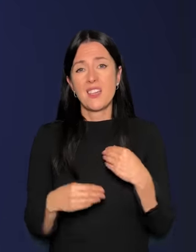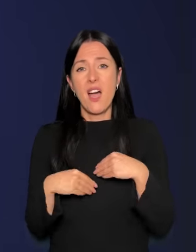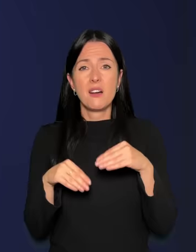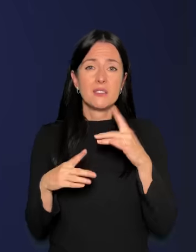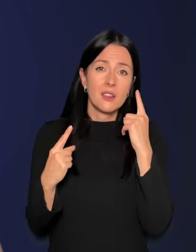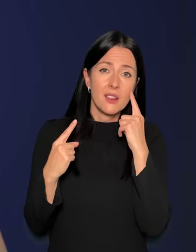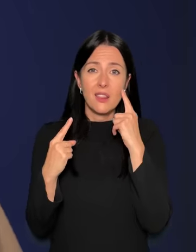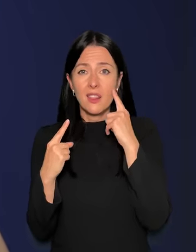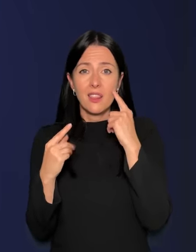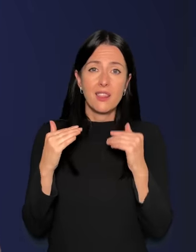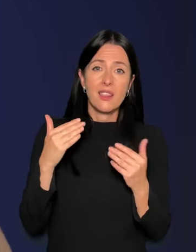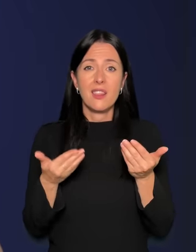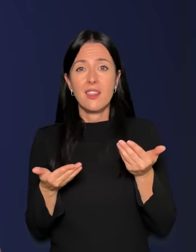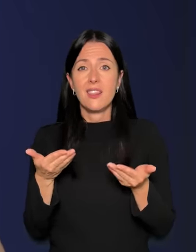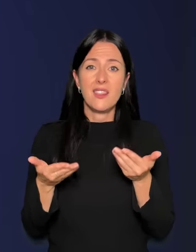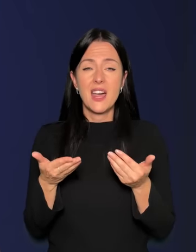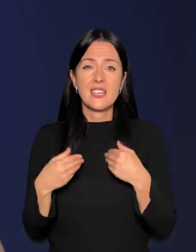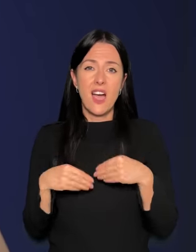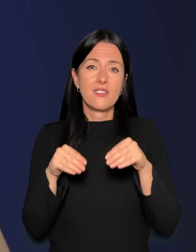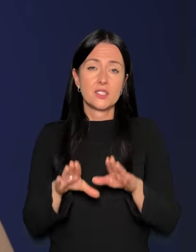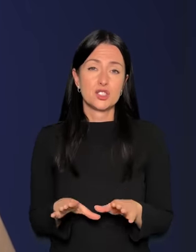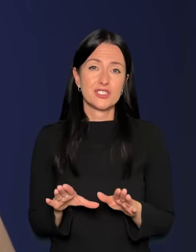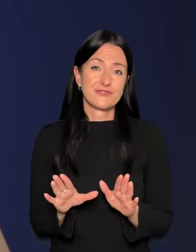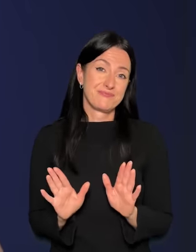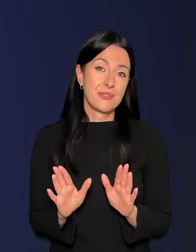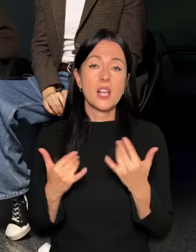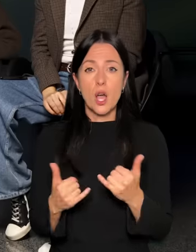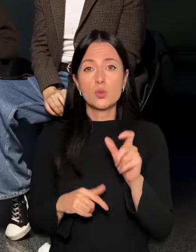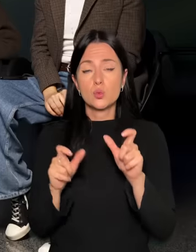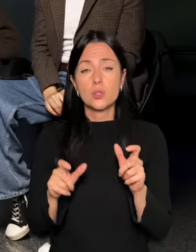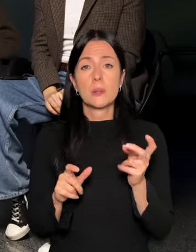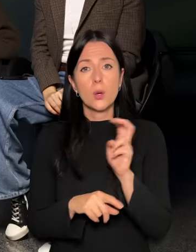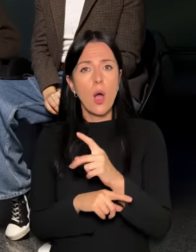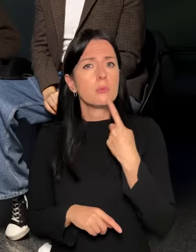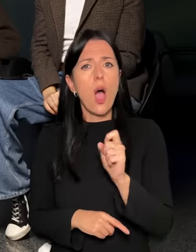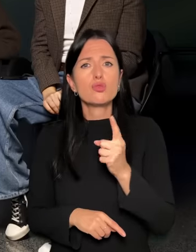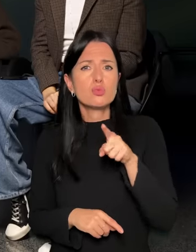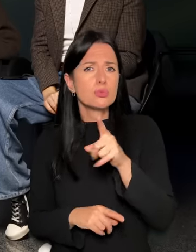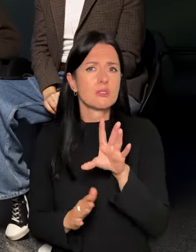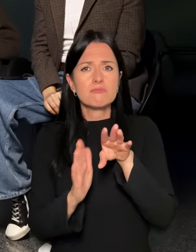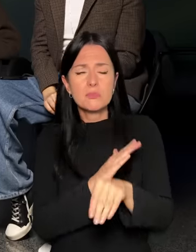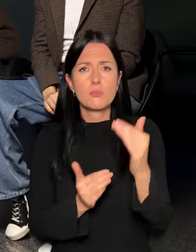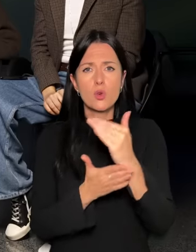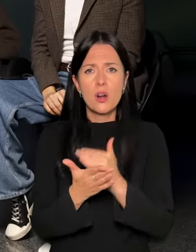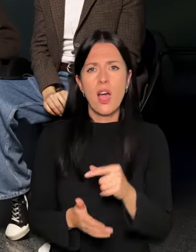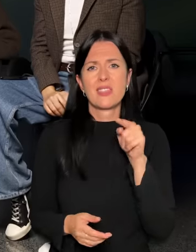After weighing all the pros and cons, I decided not to get a prosthetic. Now people ask, "Why don't you sign up for a prosthetic program